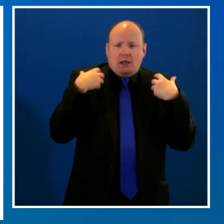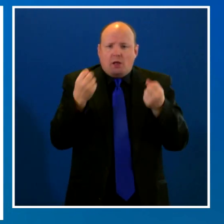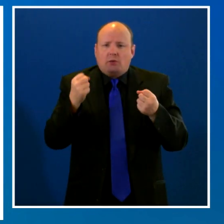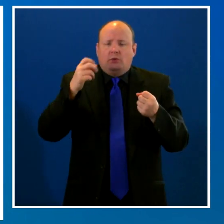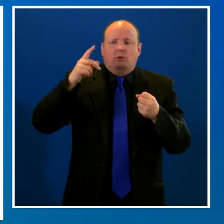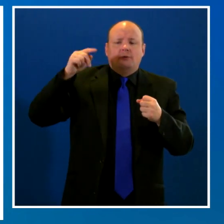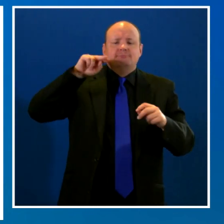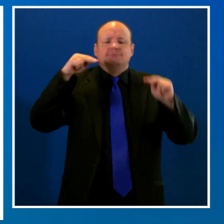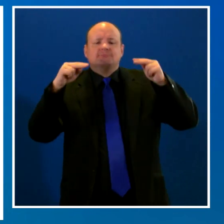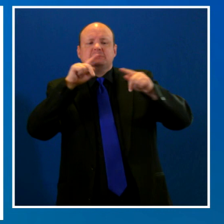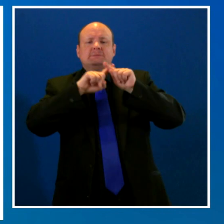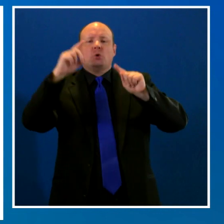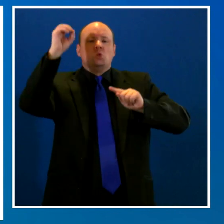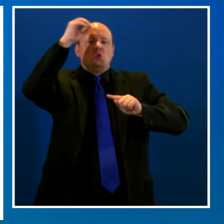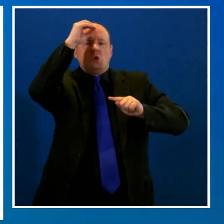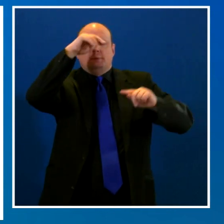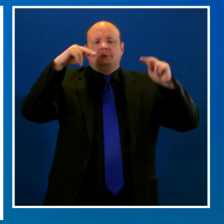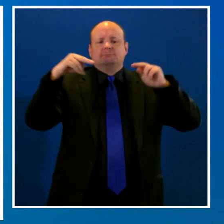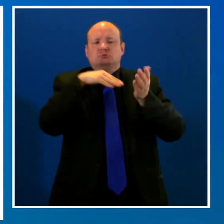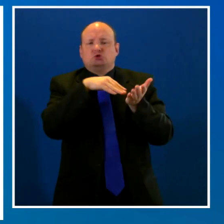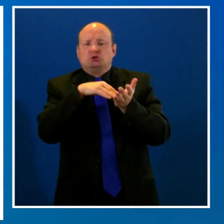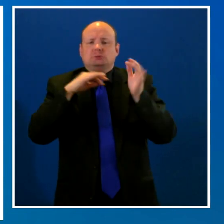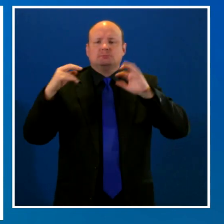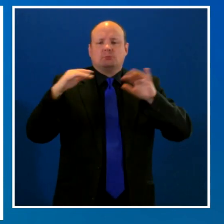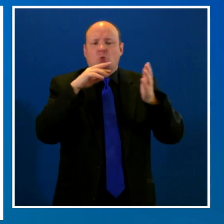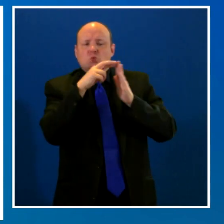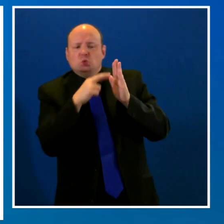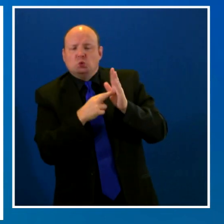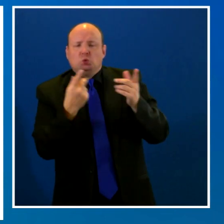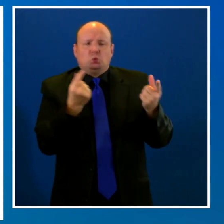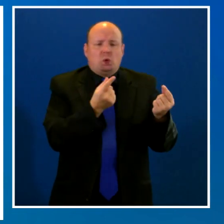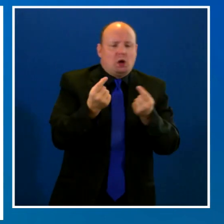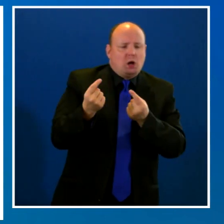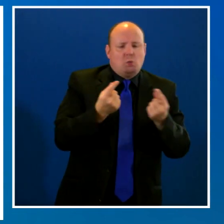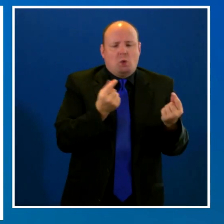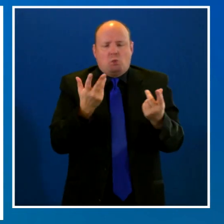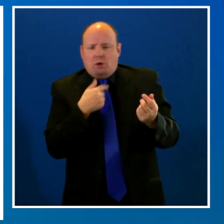measures or requirements necessary to slow the spread of the virus.